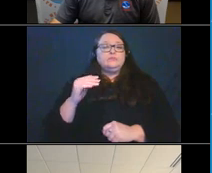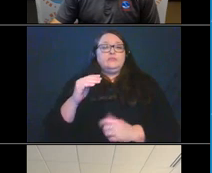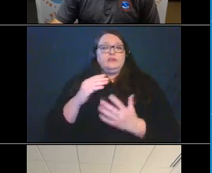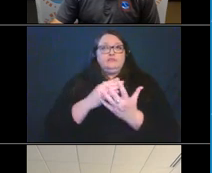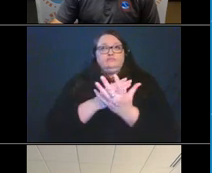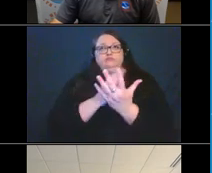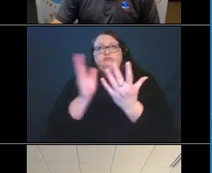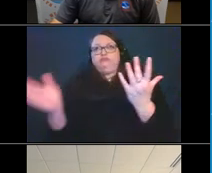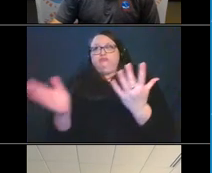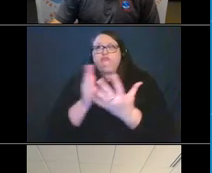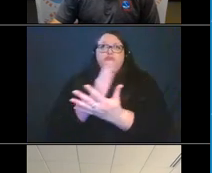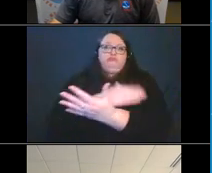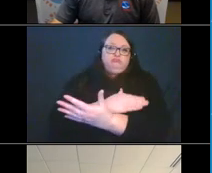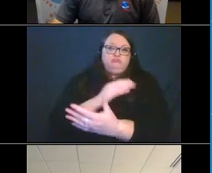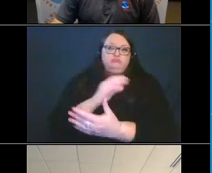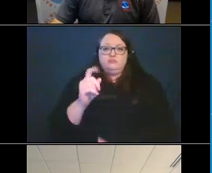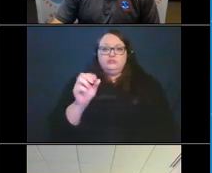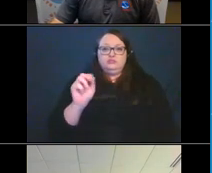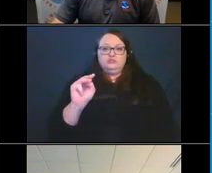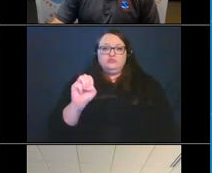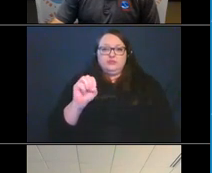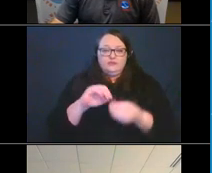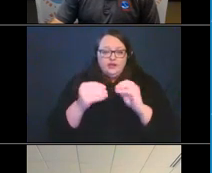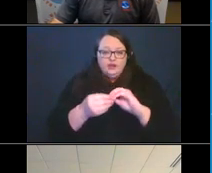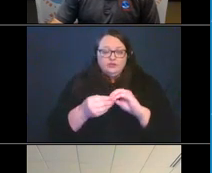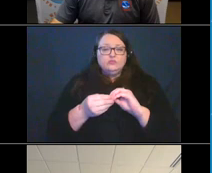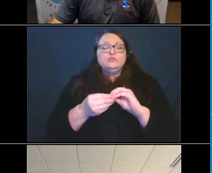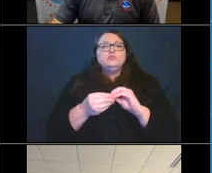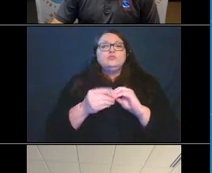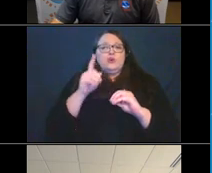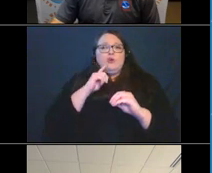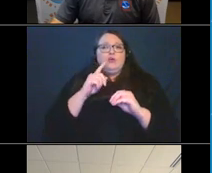the Gulf Coast, which one would think would be most acclimated to the heat. Is there a